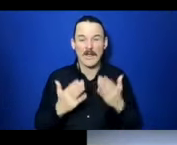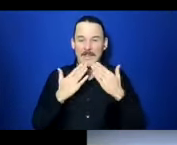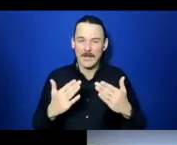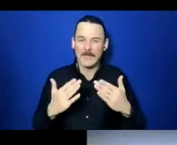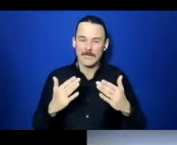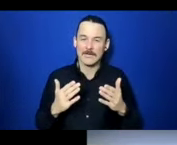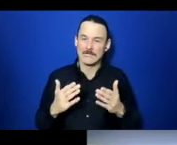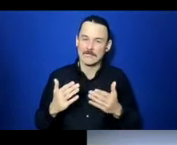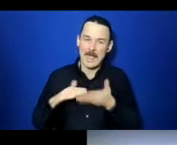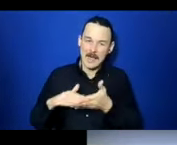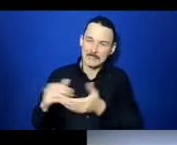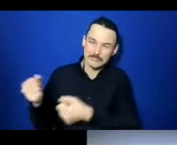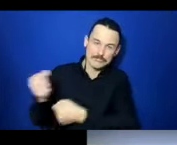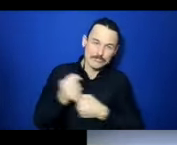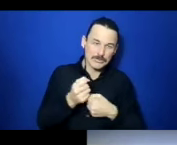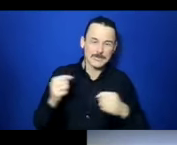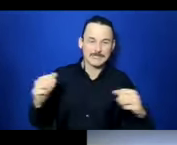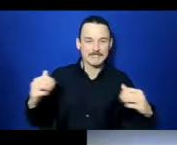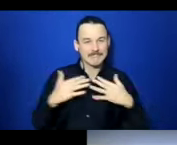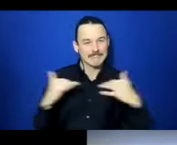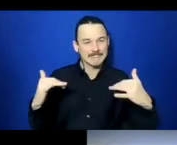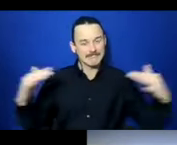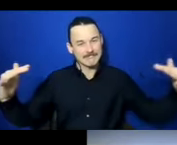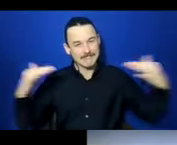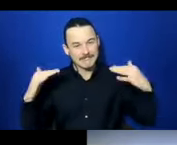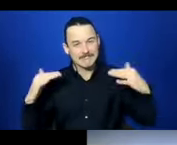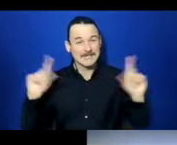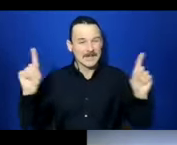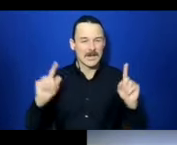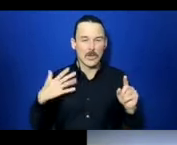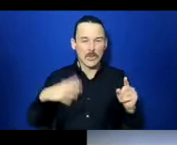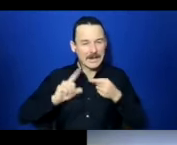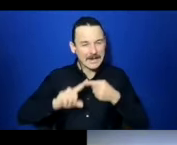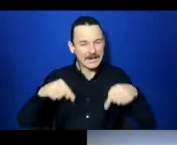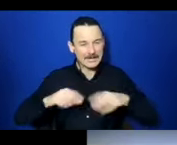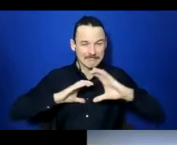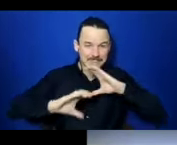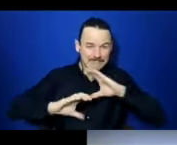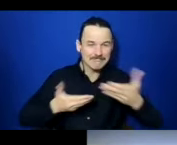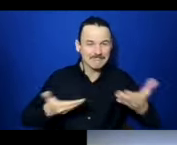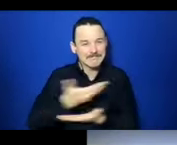this this conversation and this discussion, so please make sure you continue to follow our